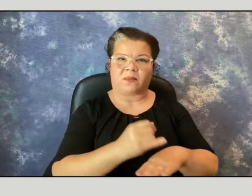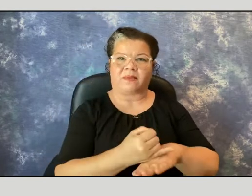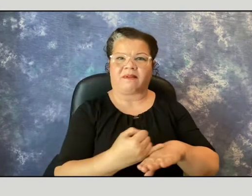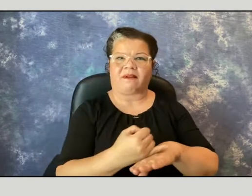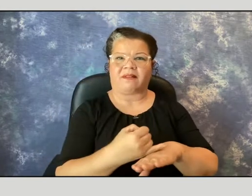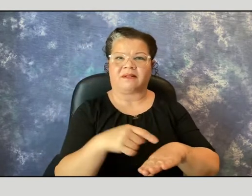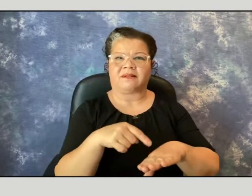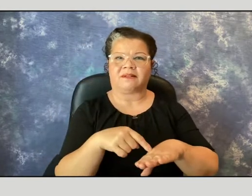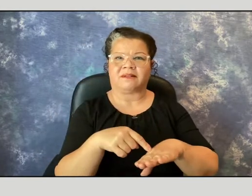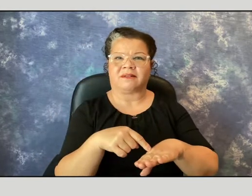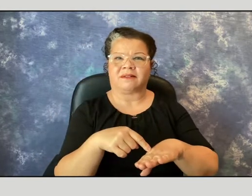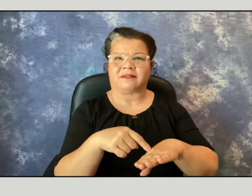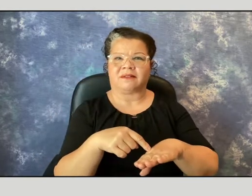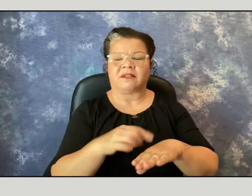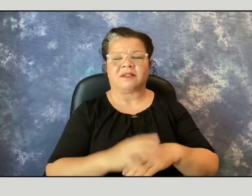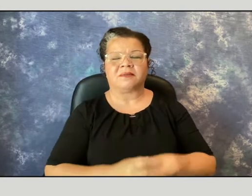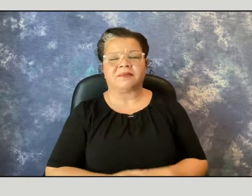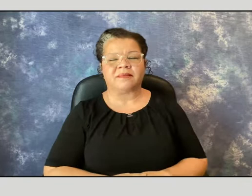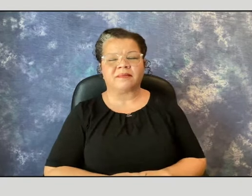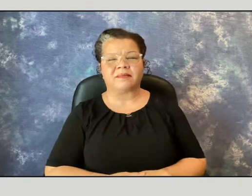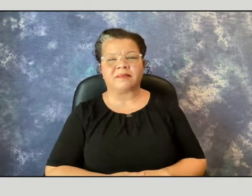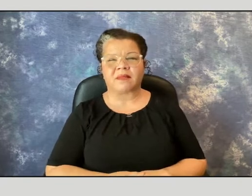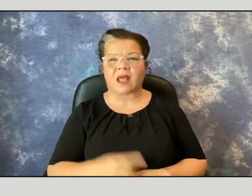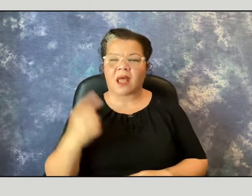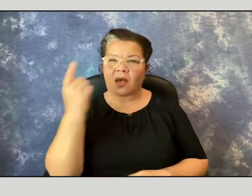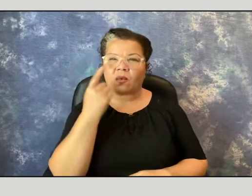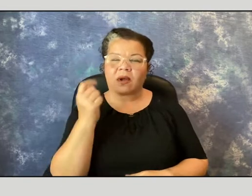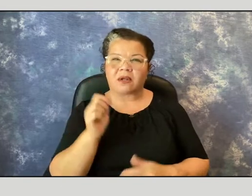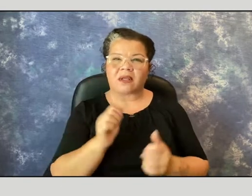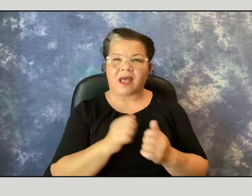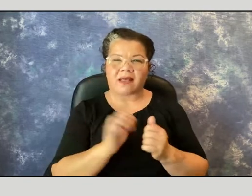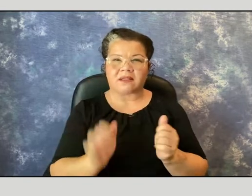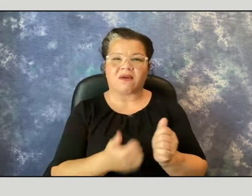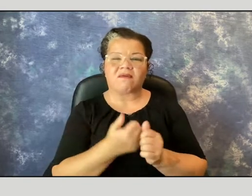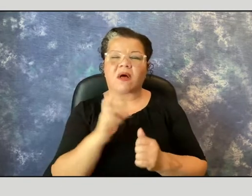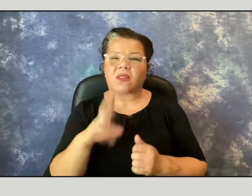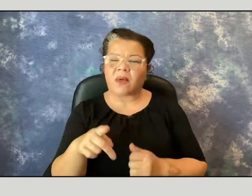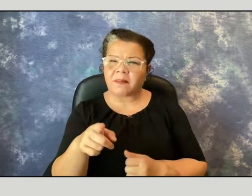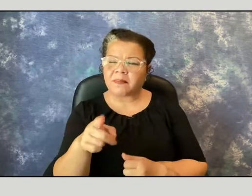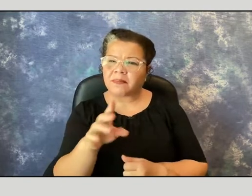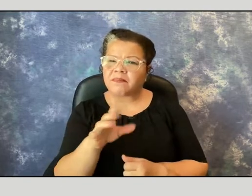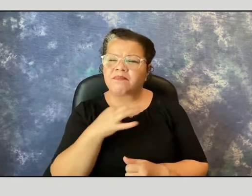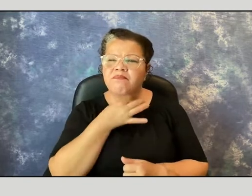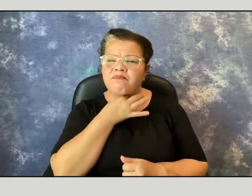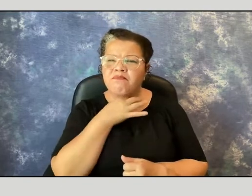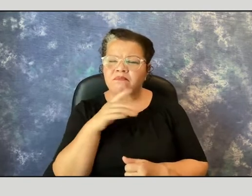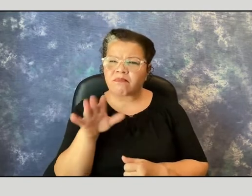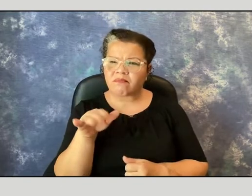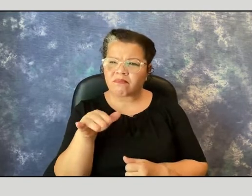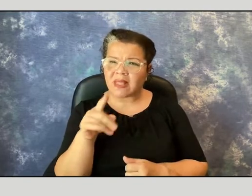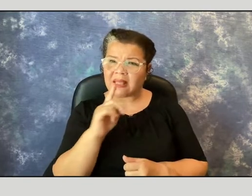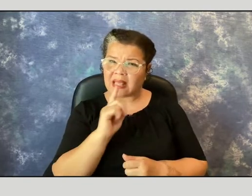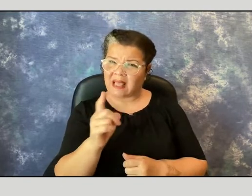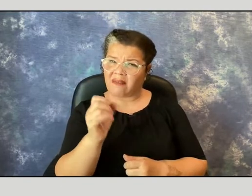And I wonder, just for everybody as a follow-up, if there were a word, a phrase,